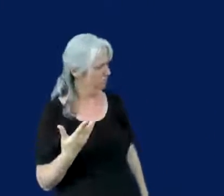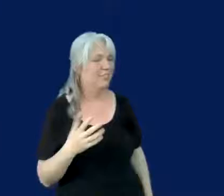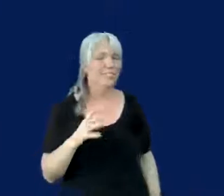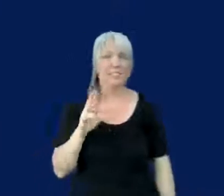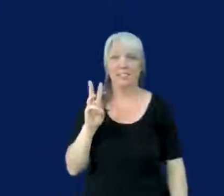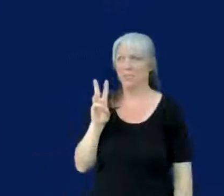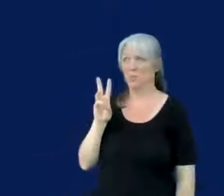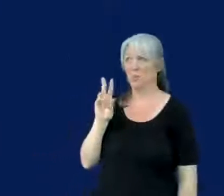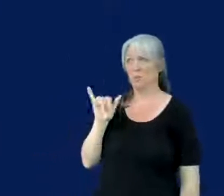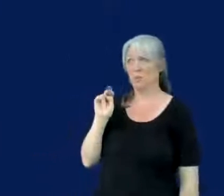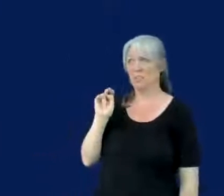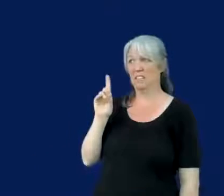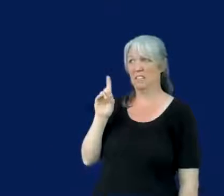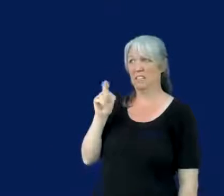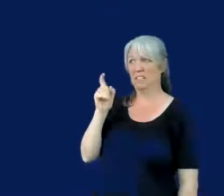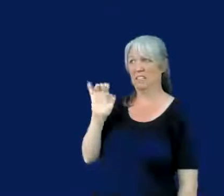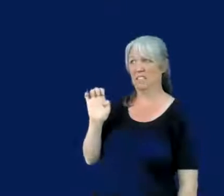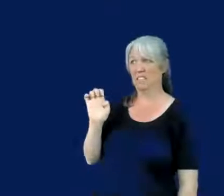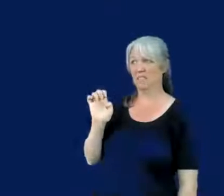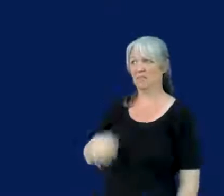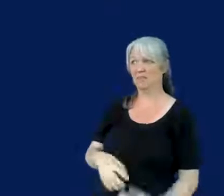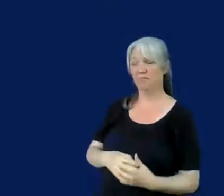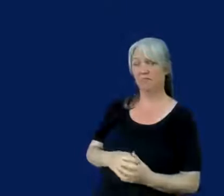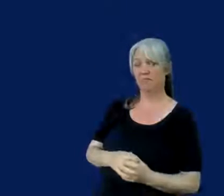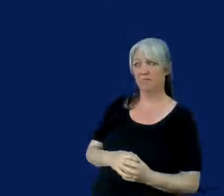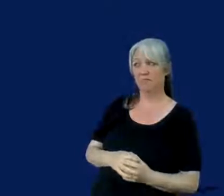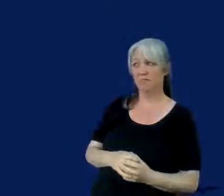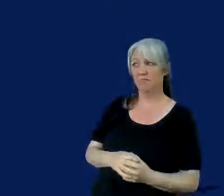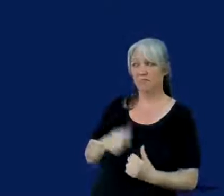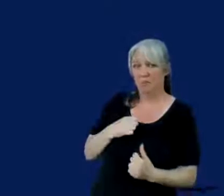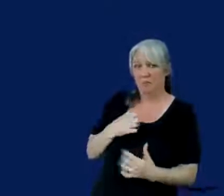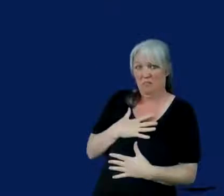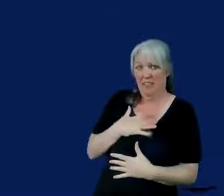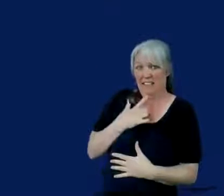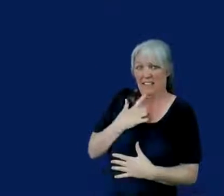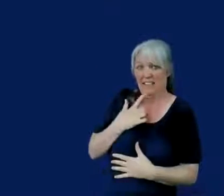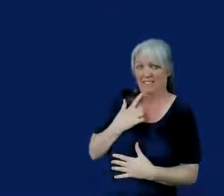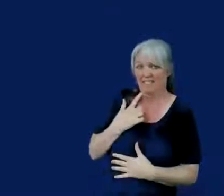“Winn-Dixie,” I whispered. I was afraid to say anything too loud.